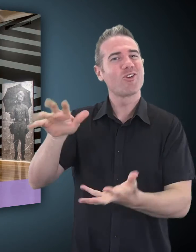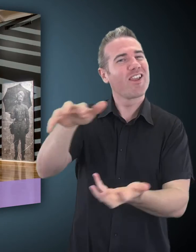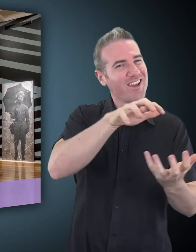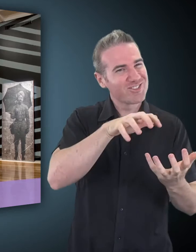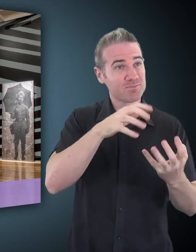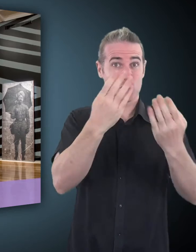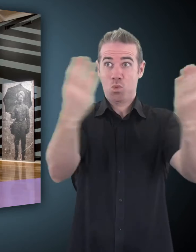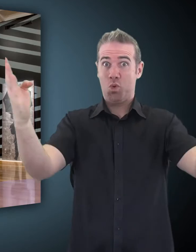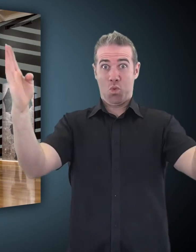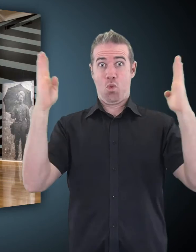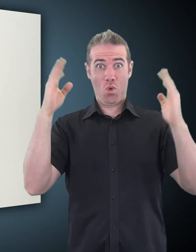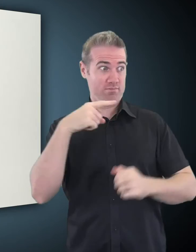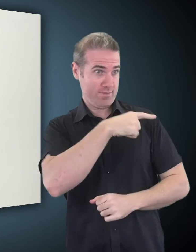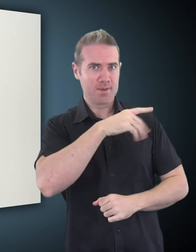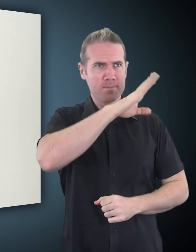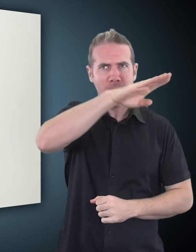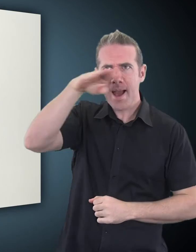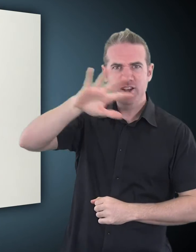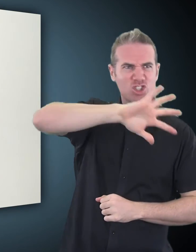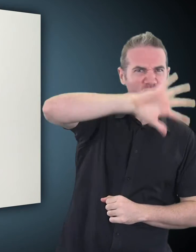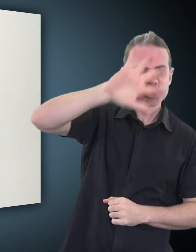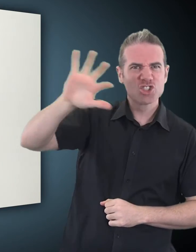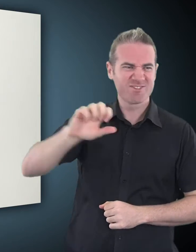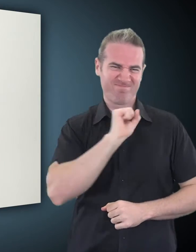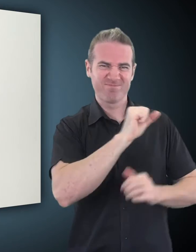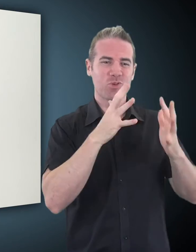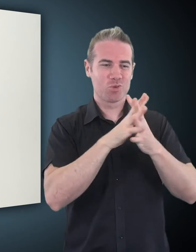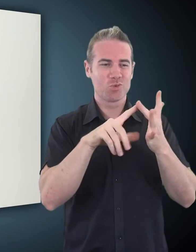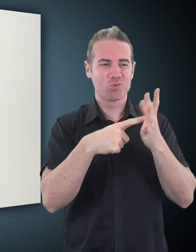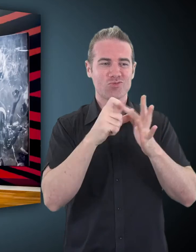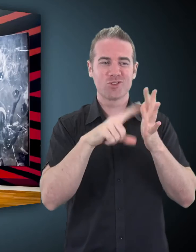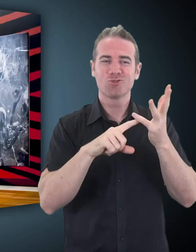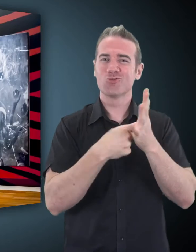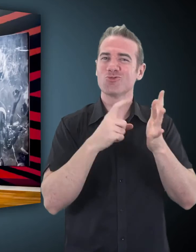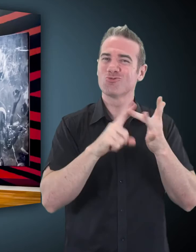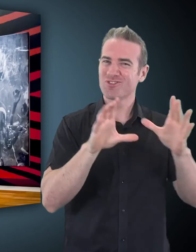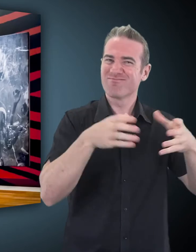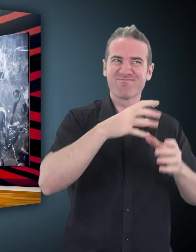gallery showing Australian art. This asks the question of whether Australian art history is represented from an